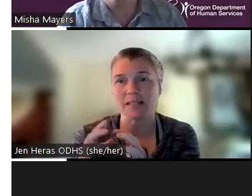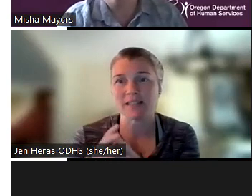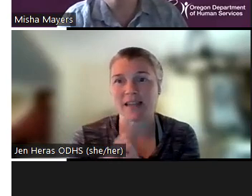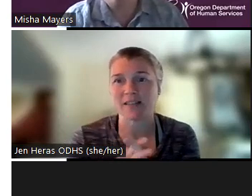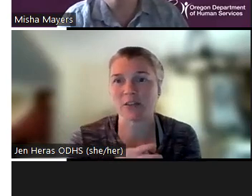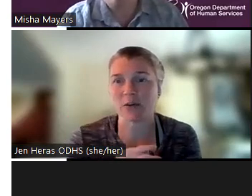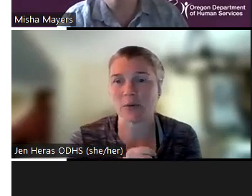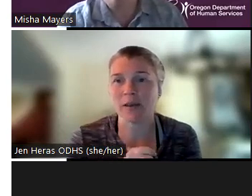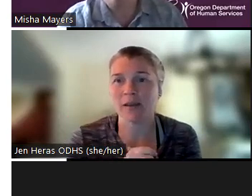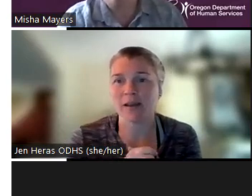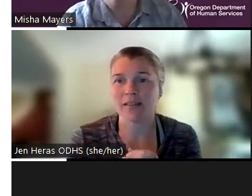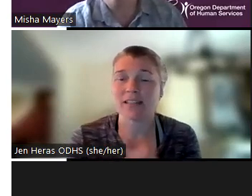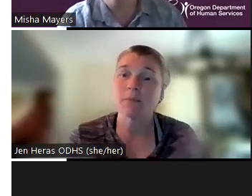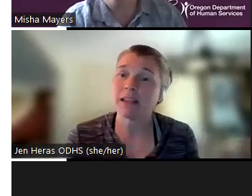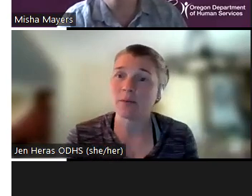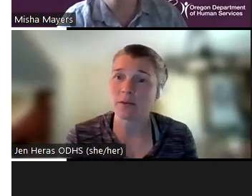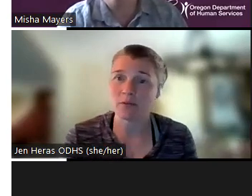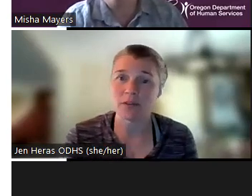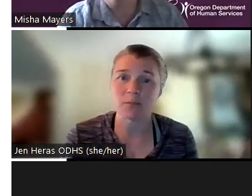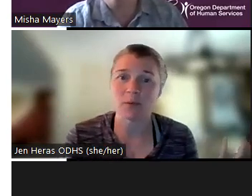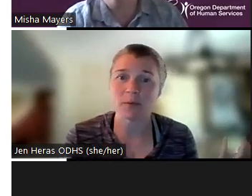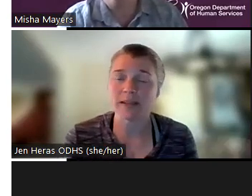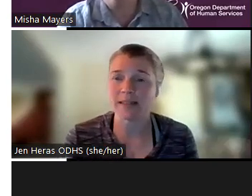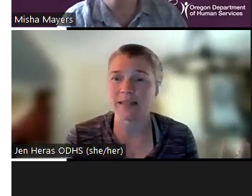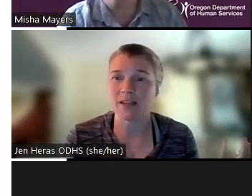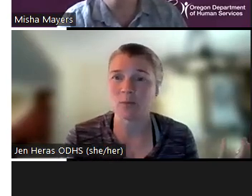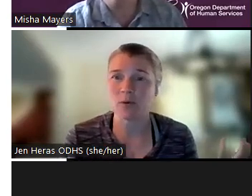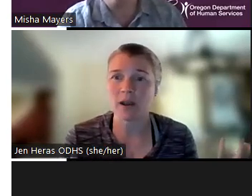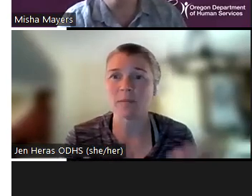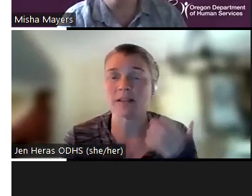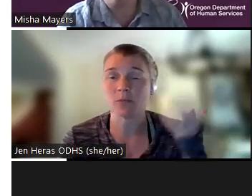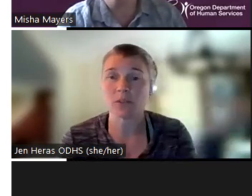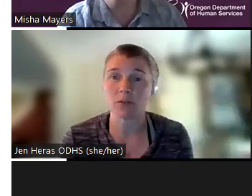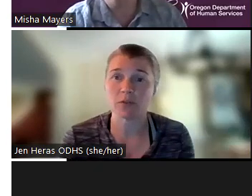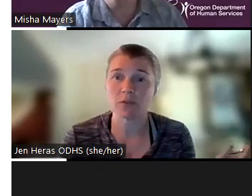SO THE SAME MONEY WE USE FOR THE EMPLOYMENT RELATED DAYCARE PROGRAM IS WHAT IS USED TO